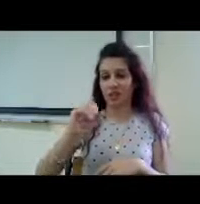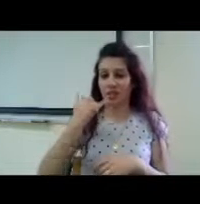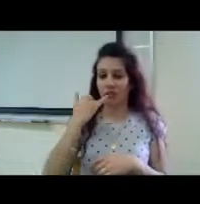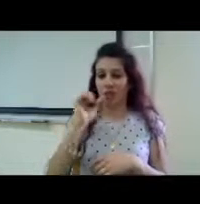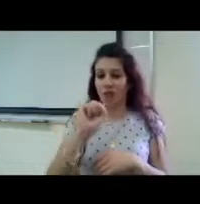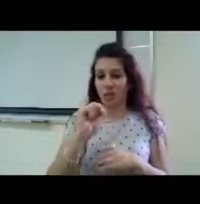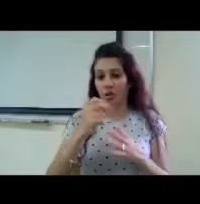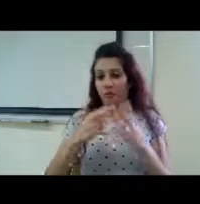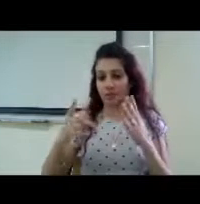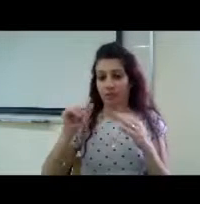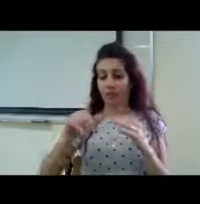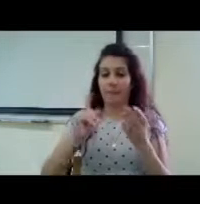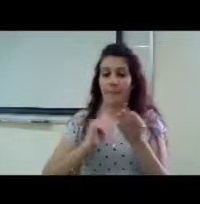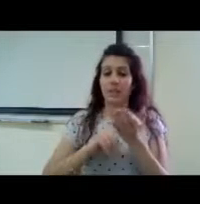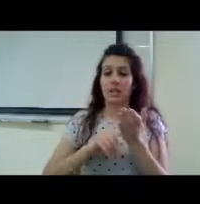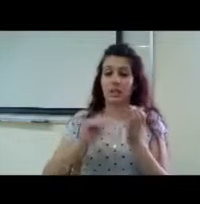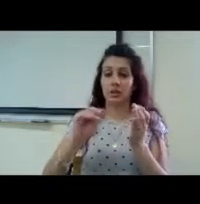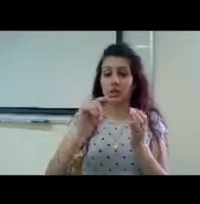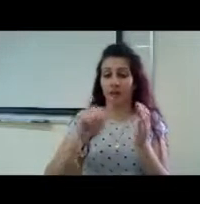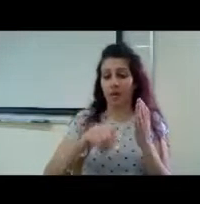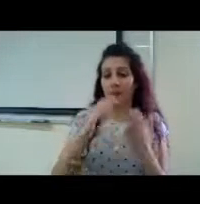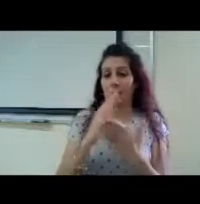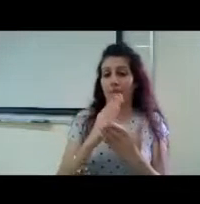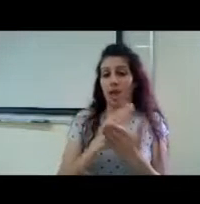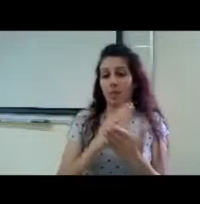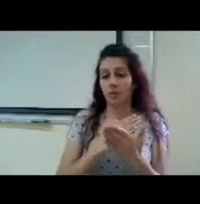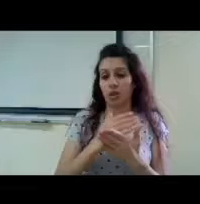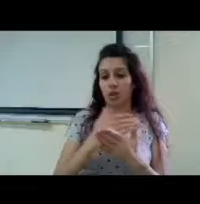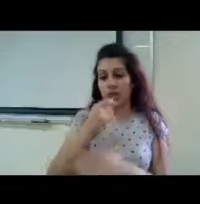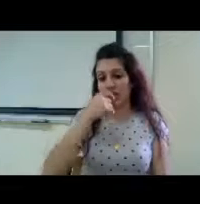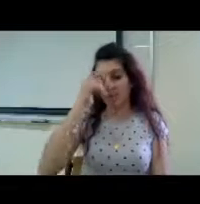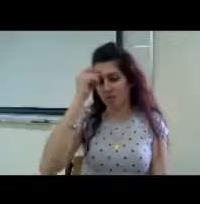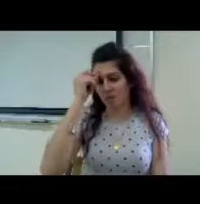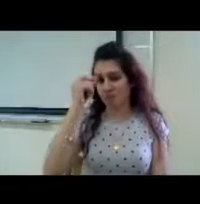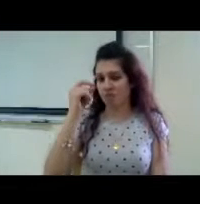but really excited to turn it over to Zena to share a bit more about the work